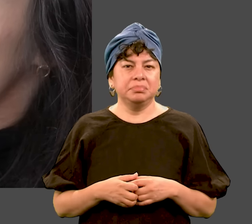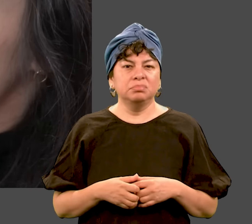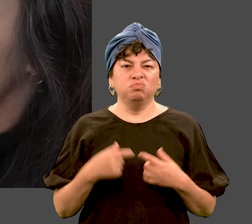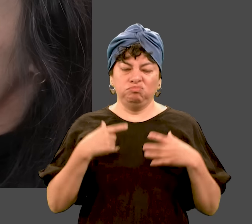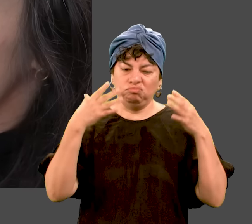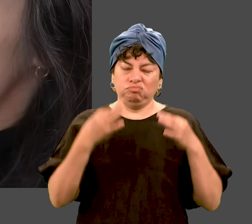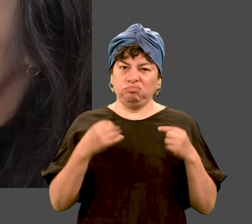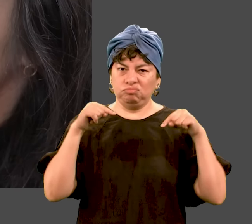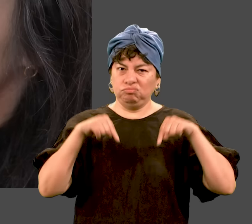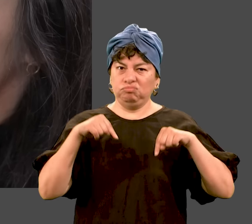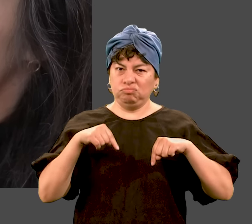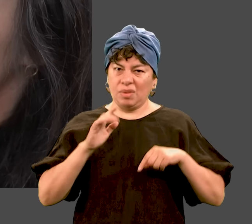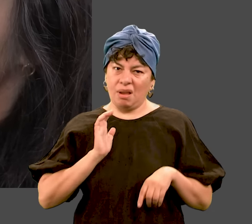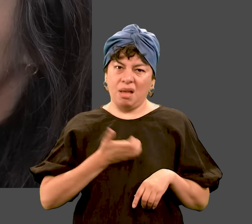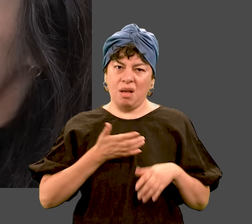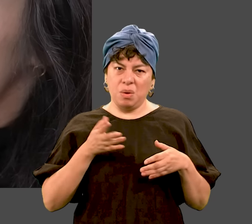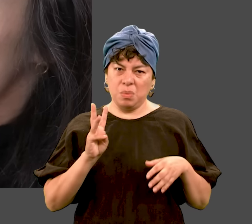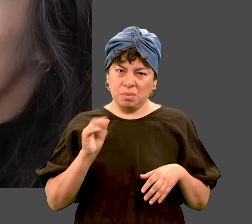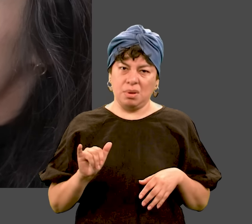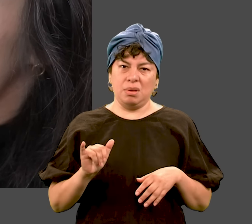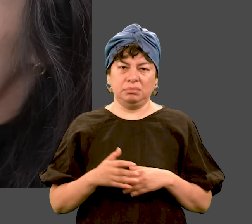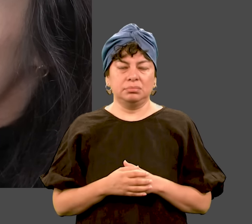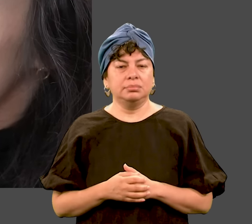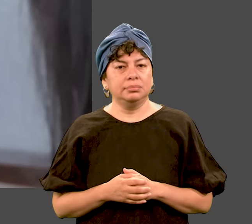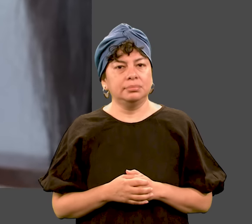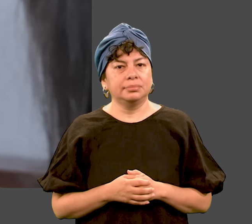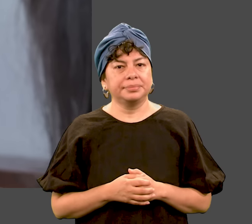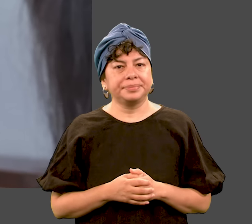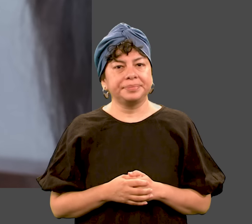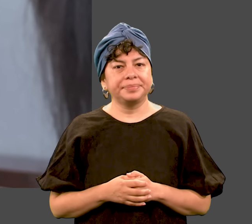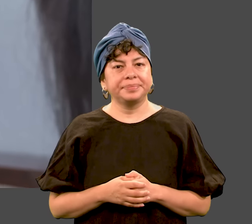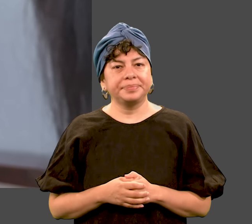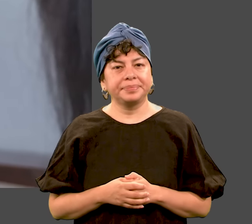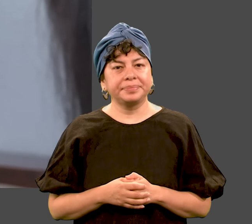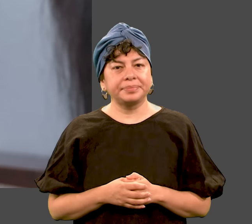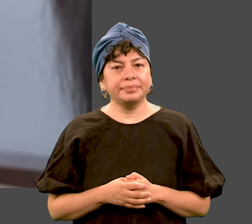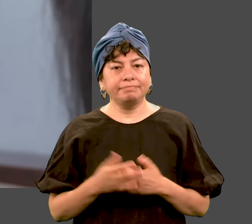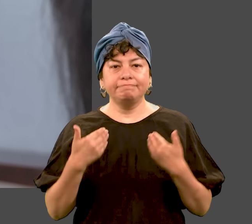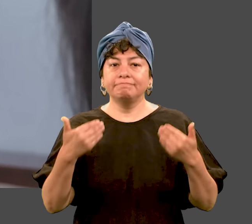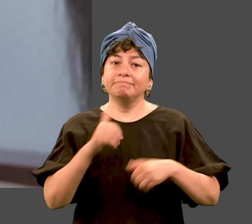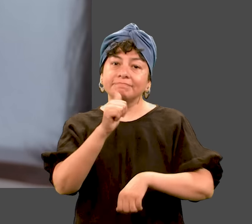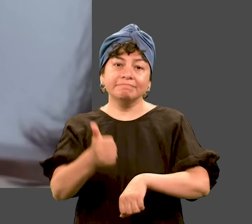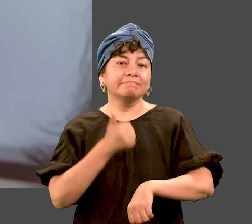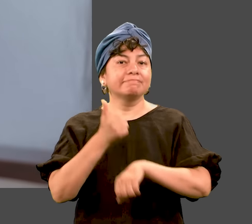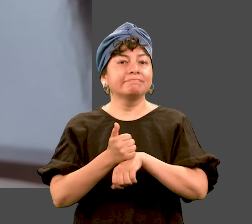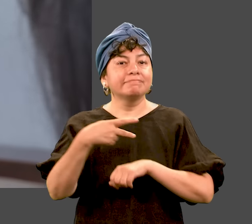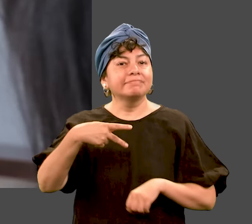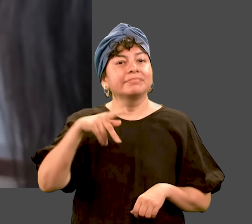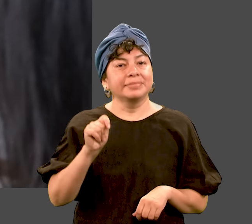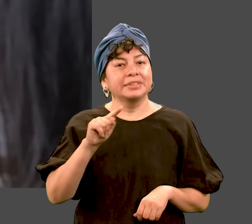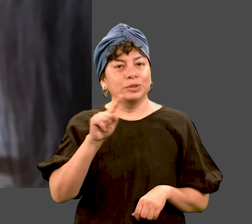we hadn't been in communication directly historically and we established a PT Zone first and foremost there.